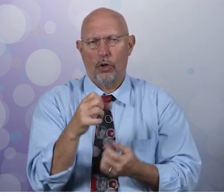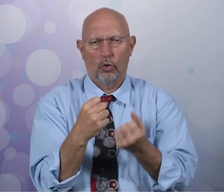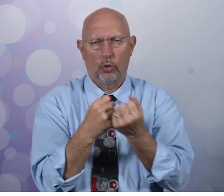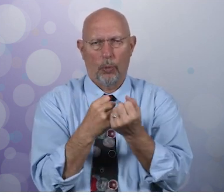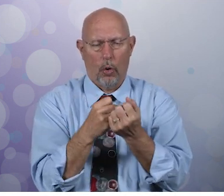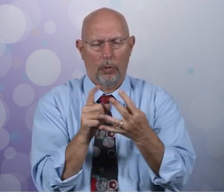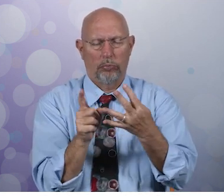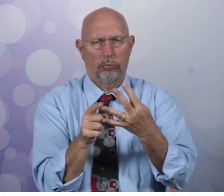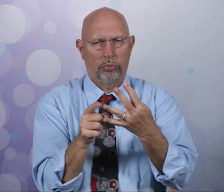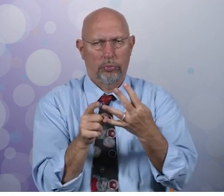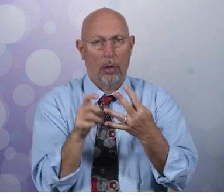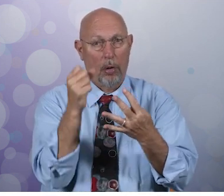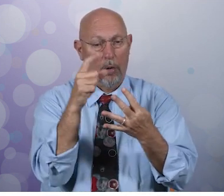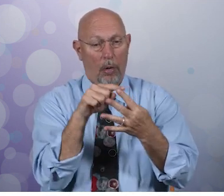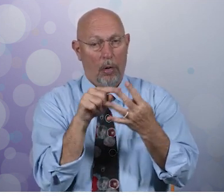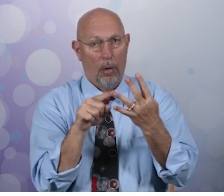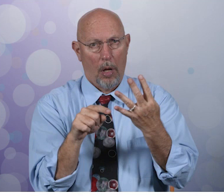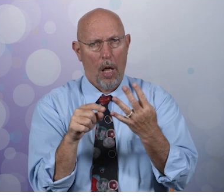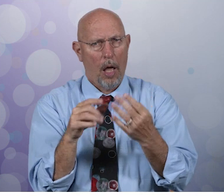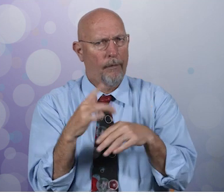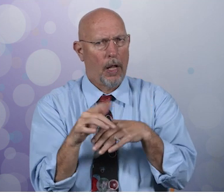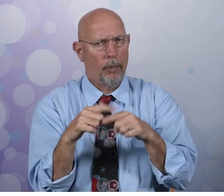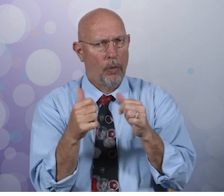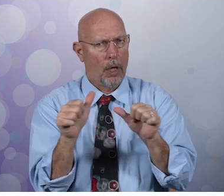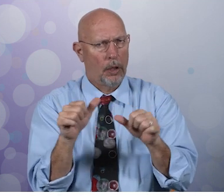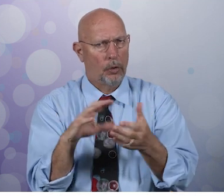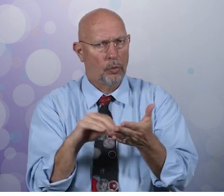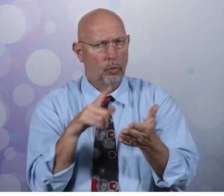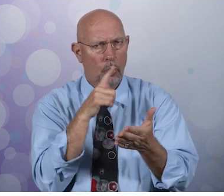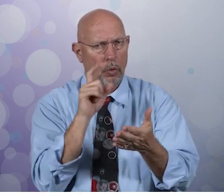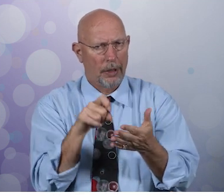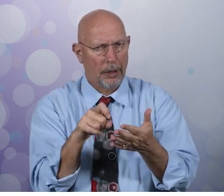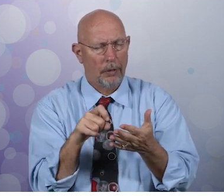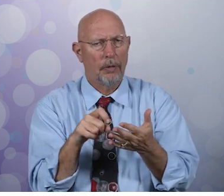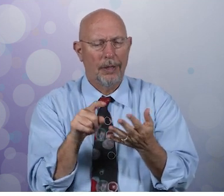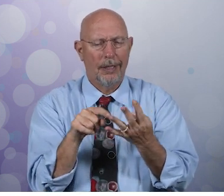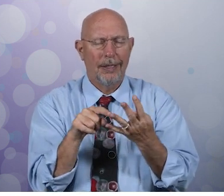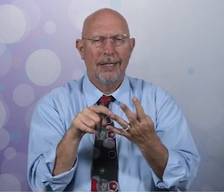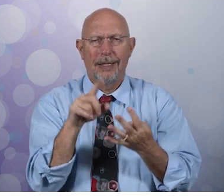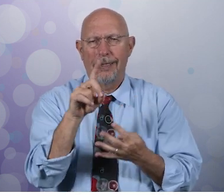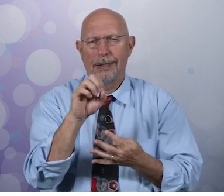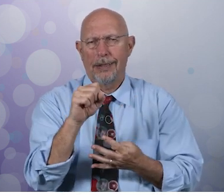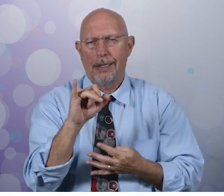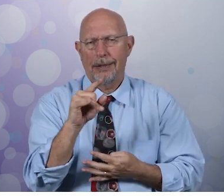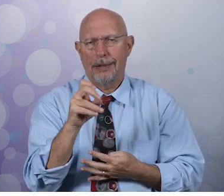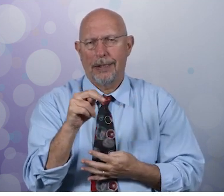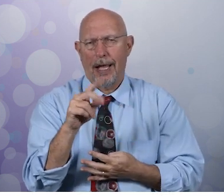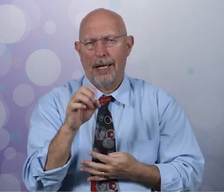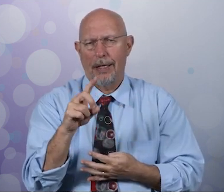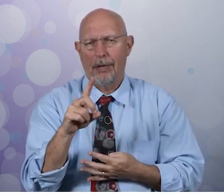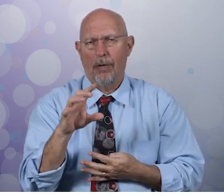available to any student who may need them. In Designated Support, text and font size, text color